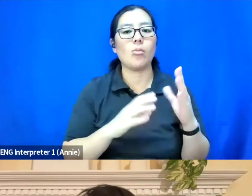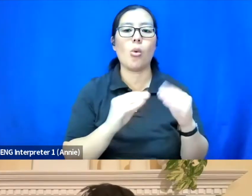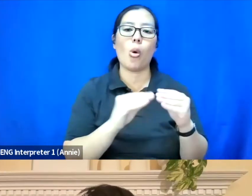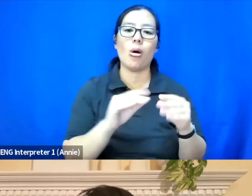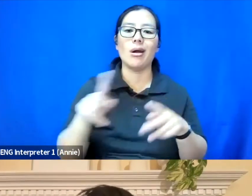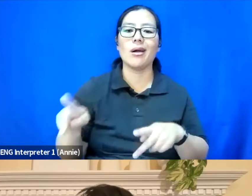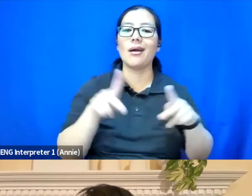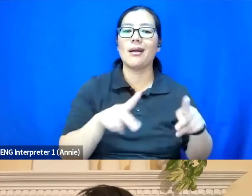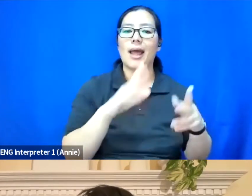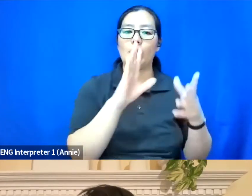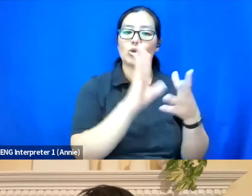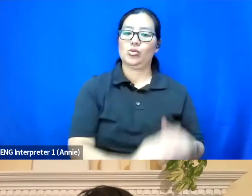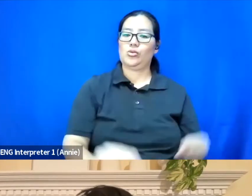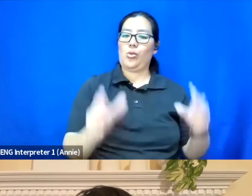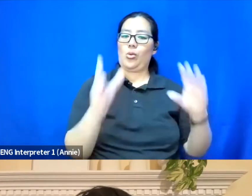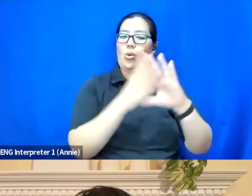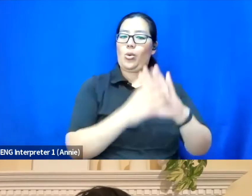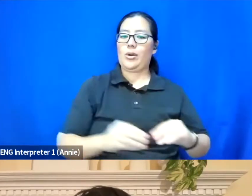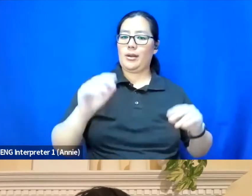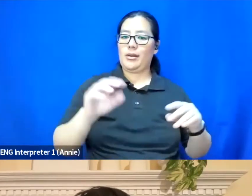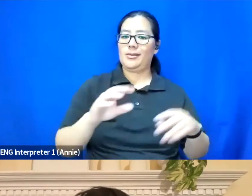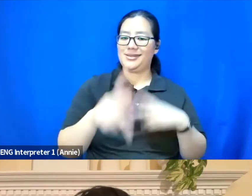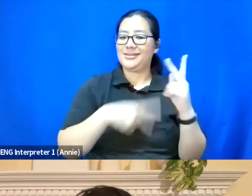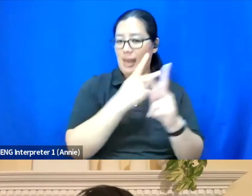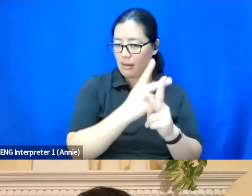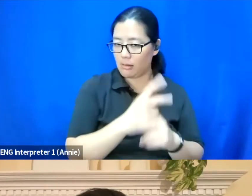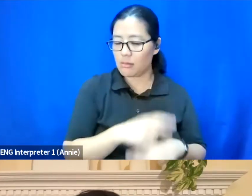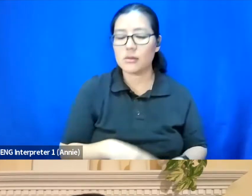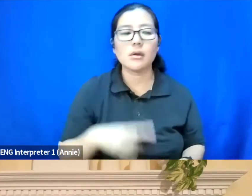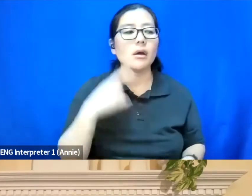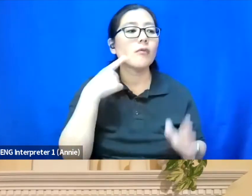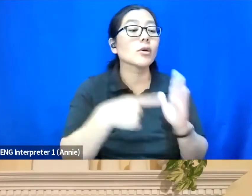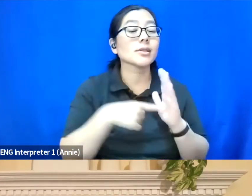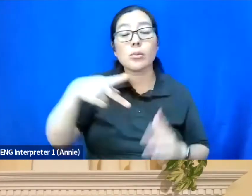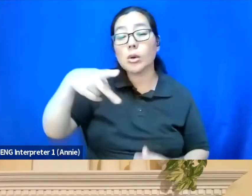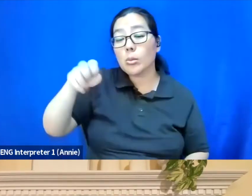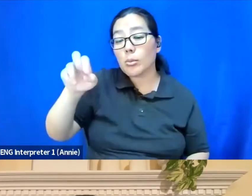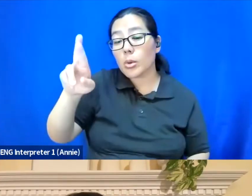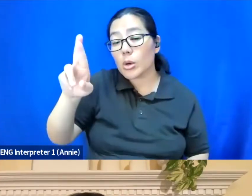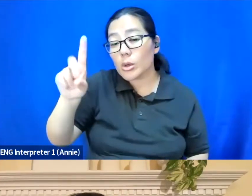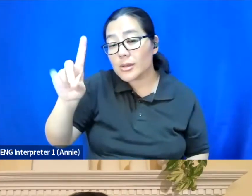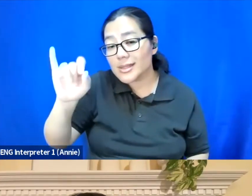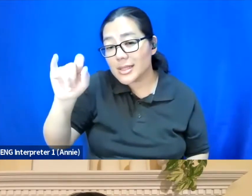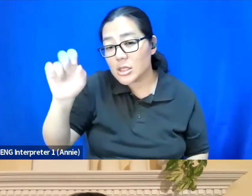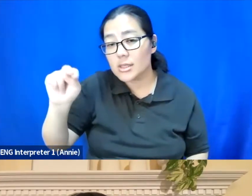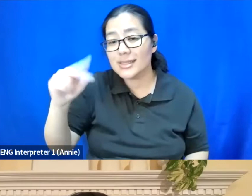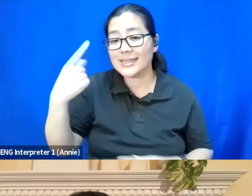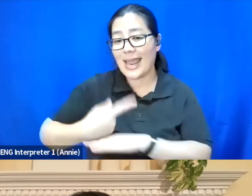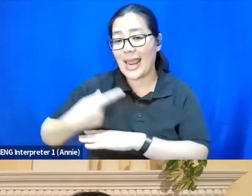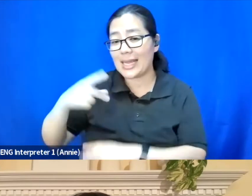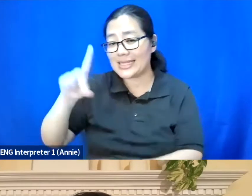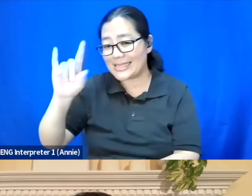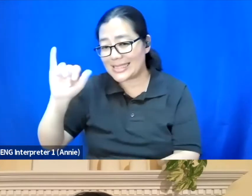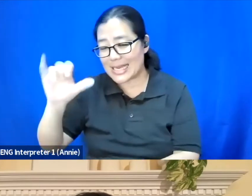Humor is all over this book I think, in part, because we're very funny people.